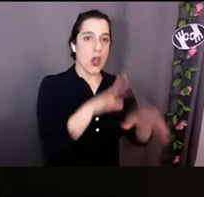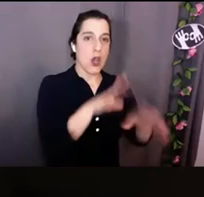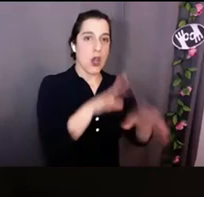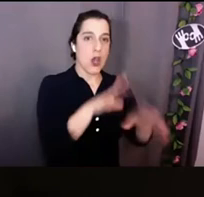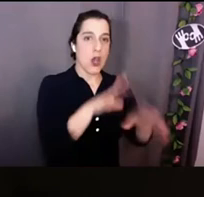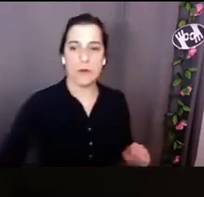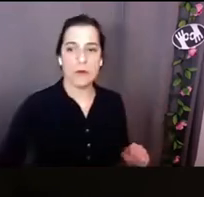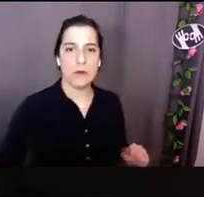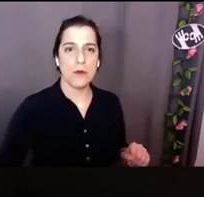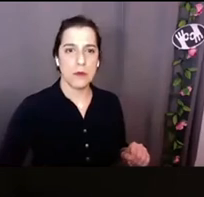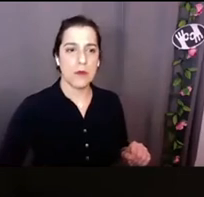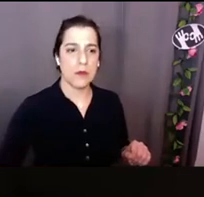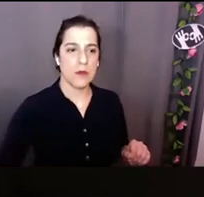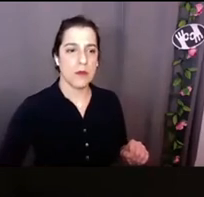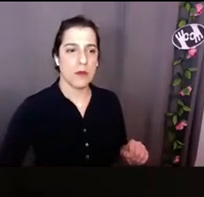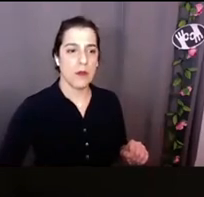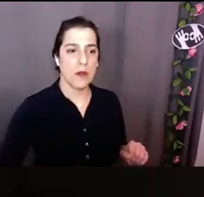but because everybody's on the ropes, you know, one,